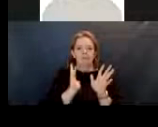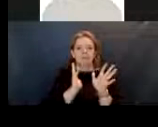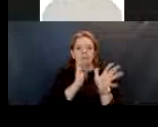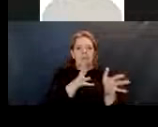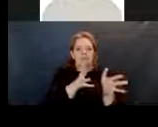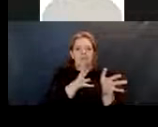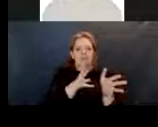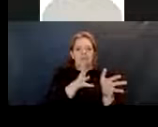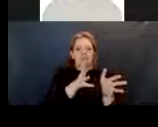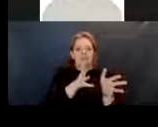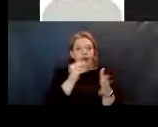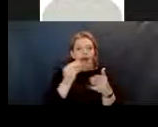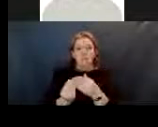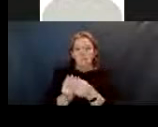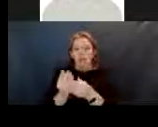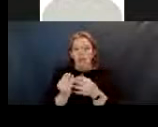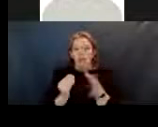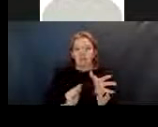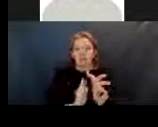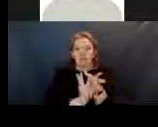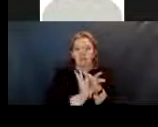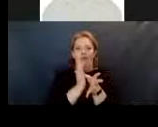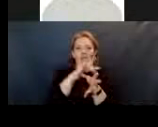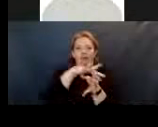life,